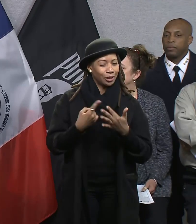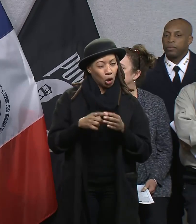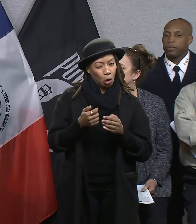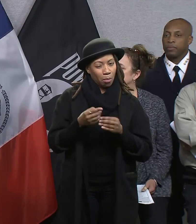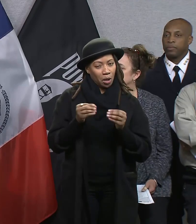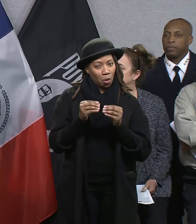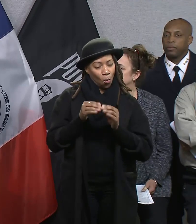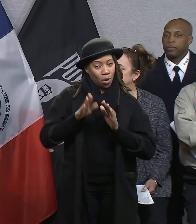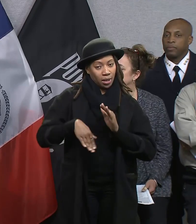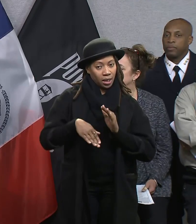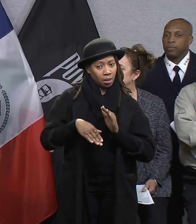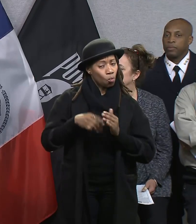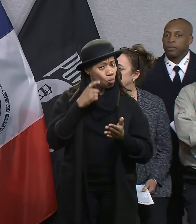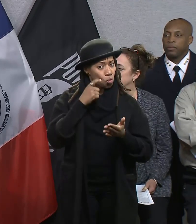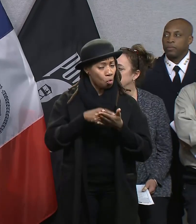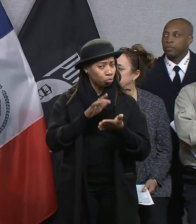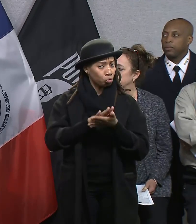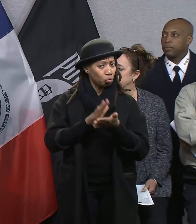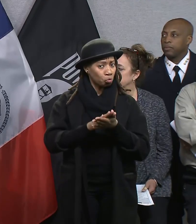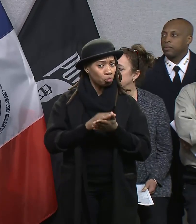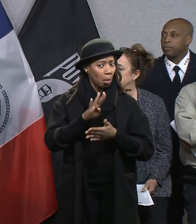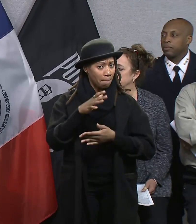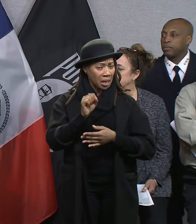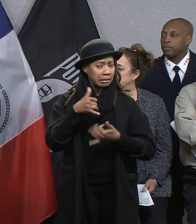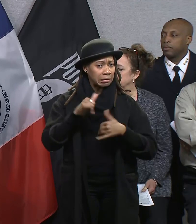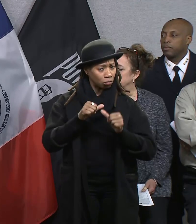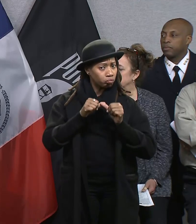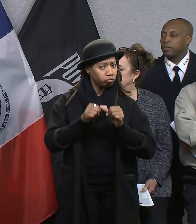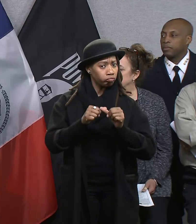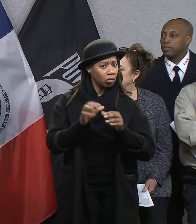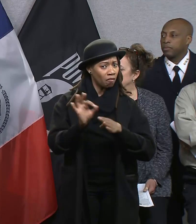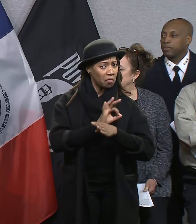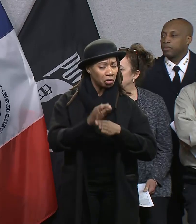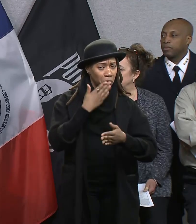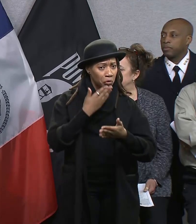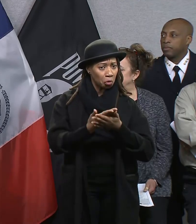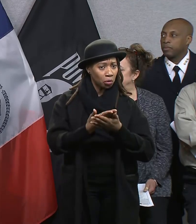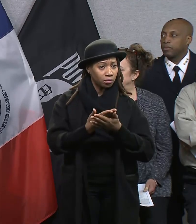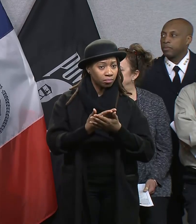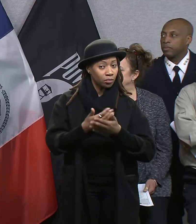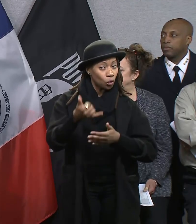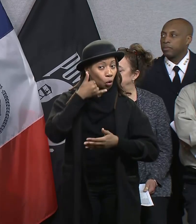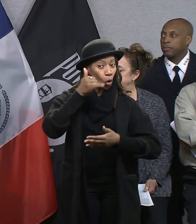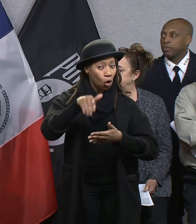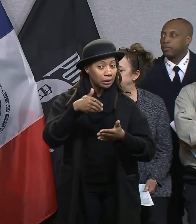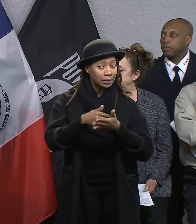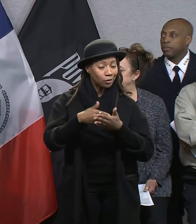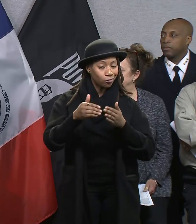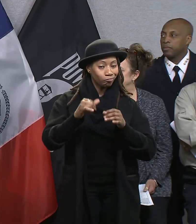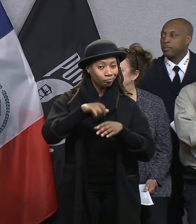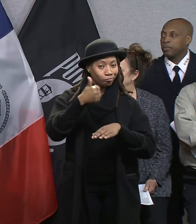PARENTS HAVE BEEN CONCERNED OBIOVUS ALYBOUT WHAT'S HAPPENING WITH SCHOOL BUS.SE THIS MORNING BECAUSE THE WEATHER HIT LATER THAN PROJECTED, HSCOO BLUSS E FUNCTIONED VERY NORMALLY.